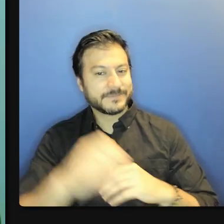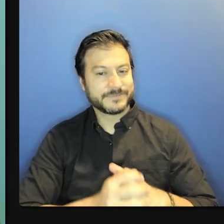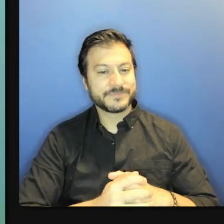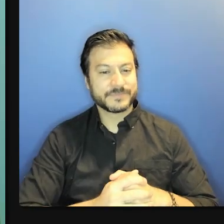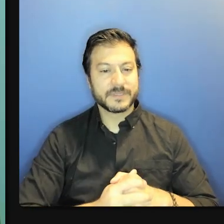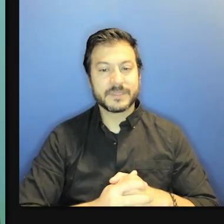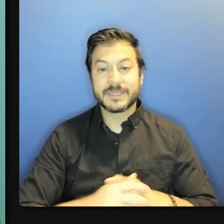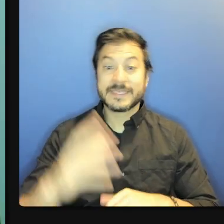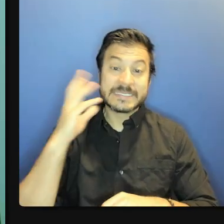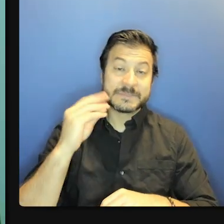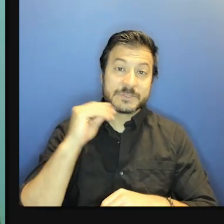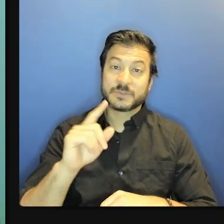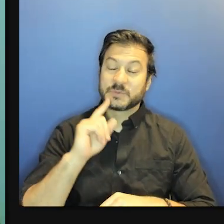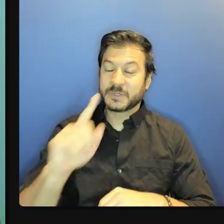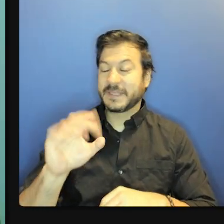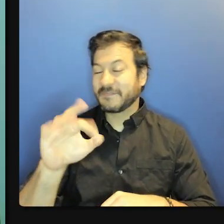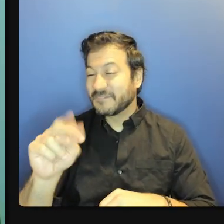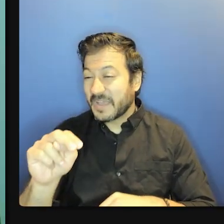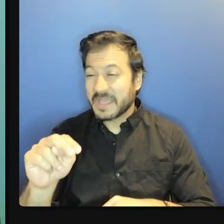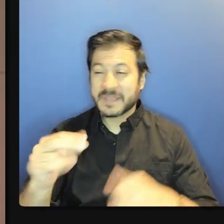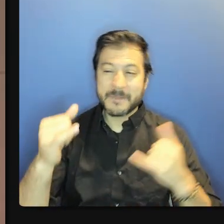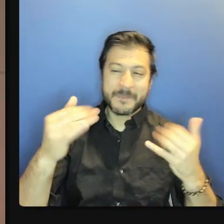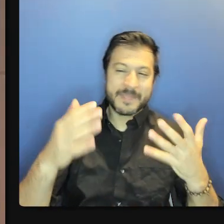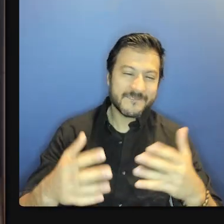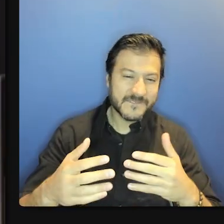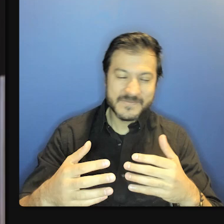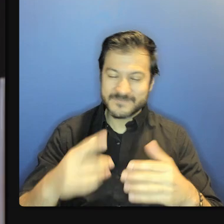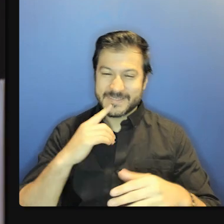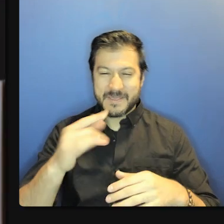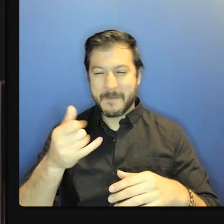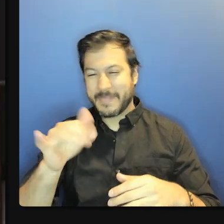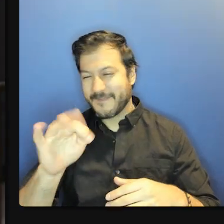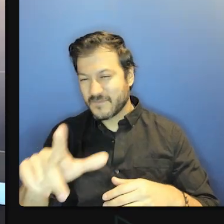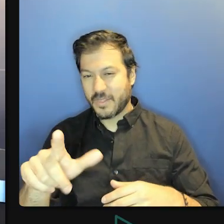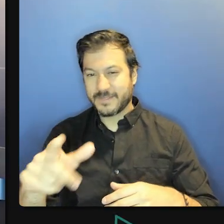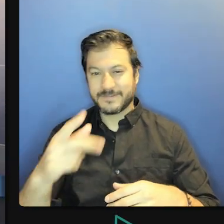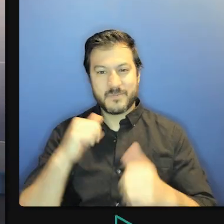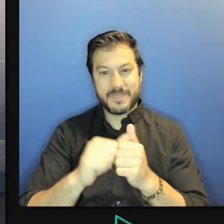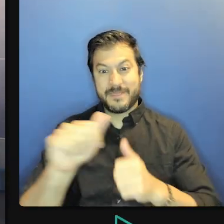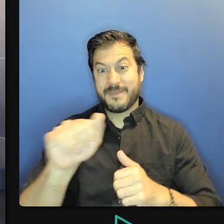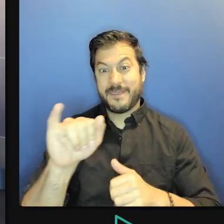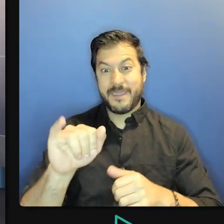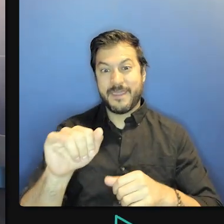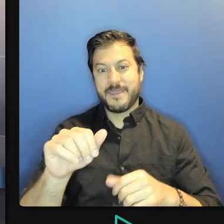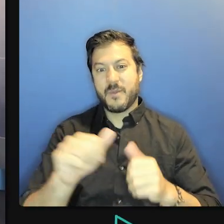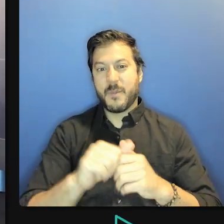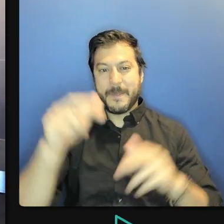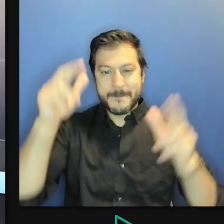The experience is really fun and playful. Users play a game with an artificially intelligent Bugs Bunny